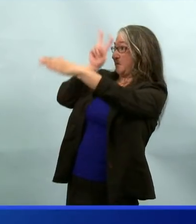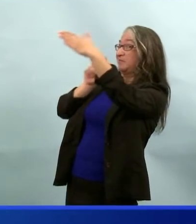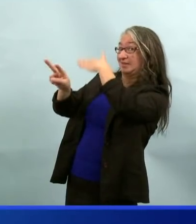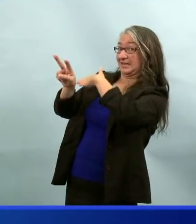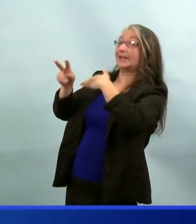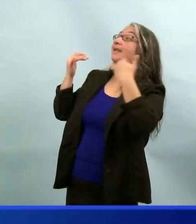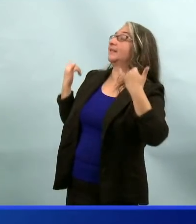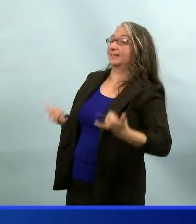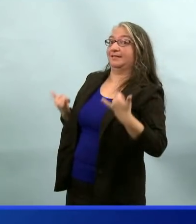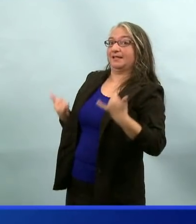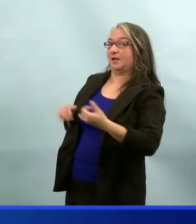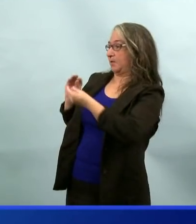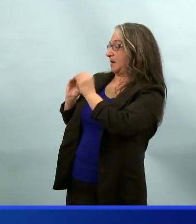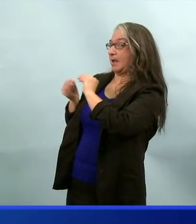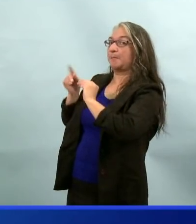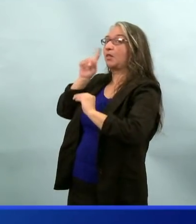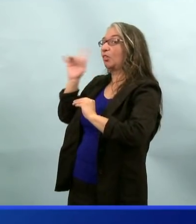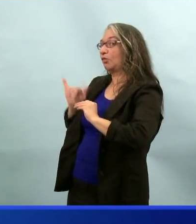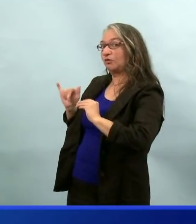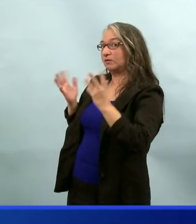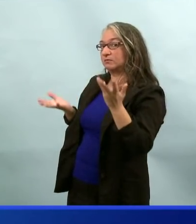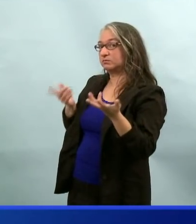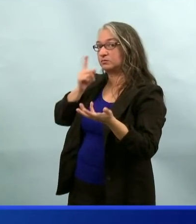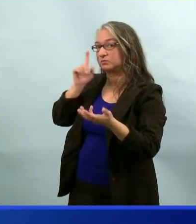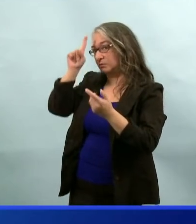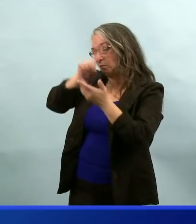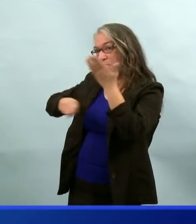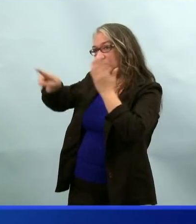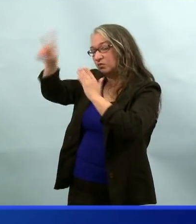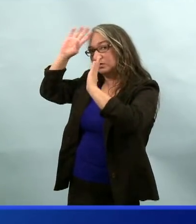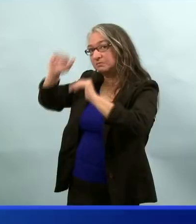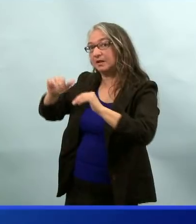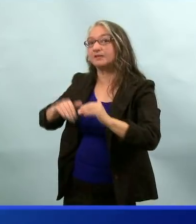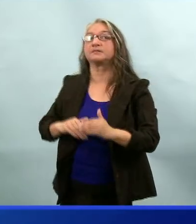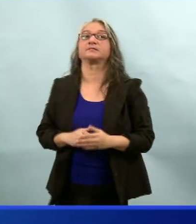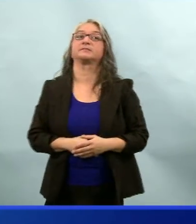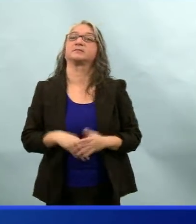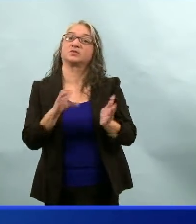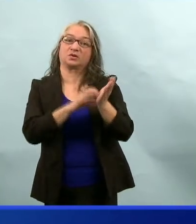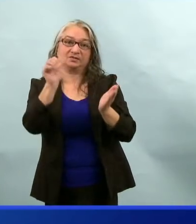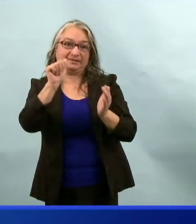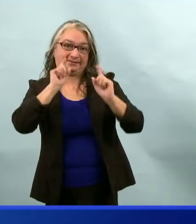about 150 cases per day right now in a trailing seven day average when you look at november